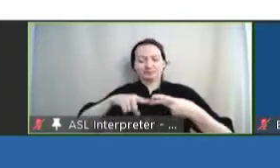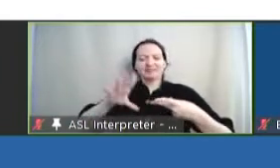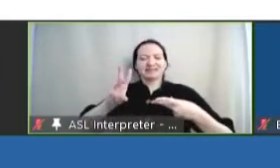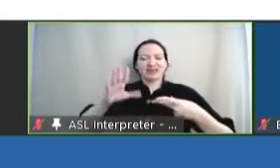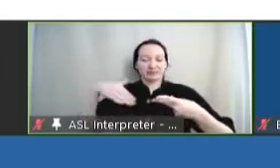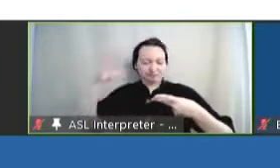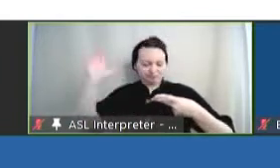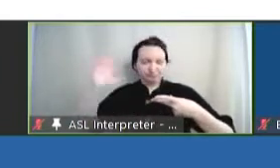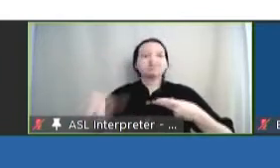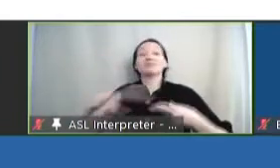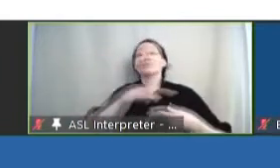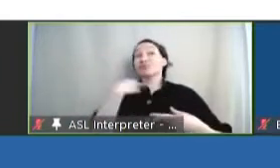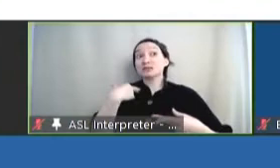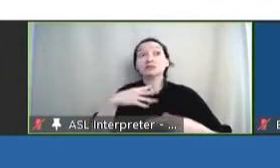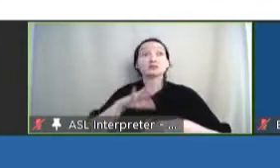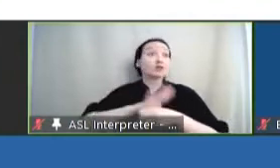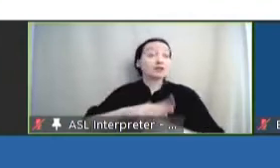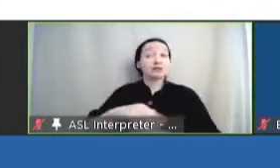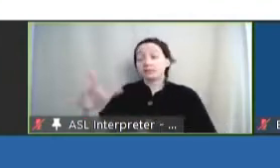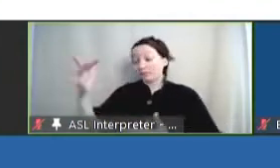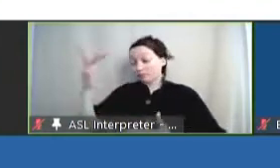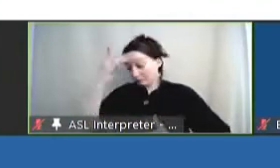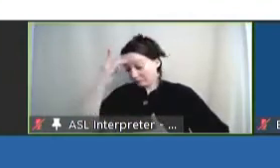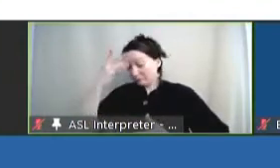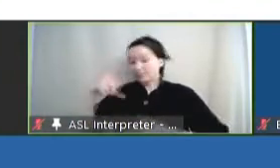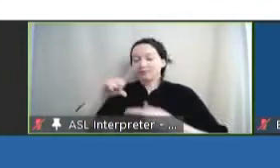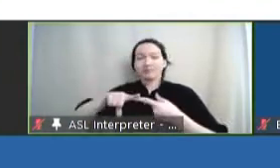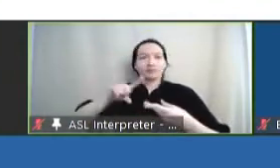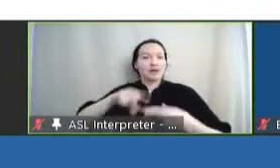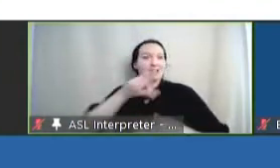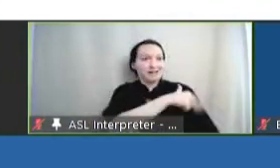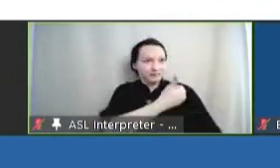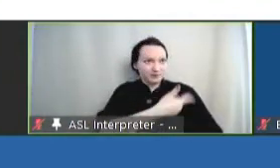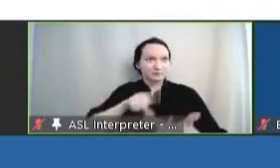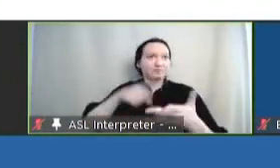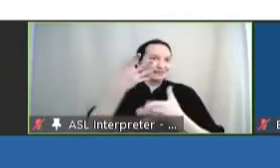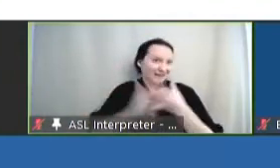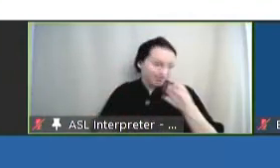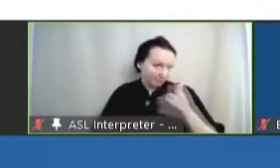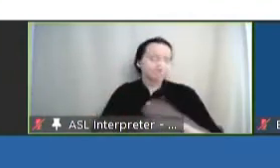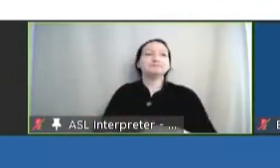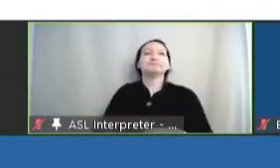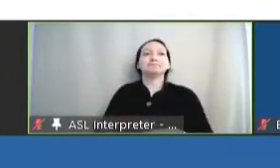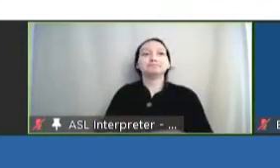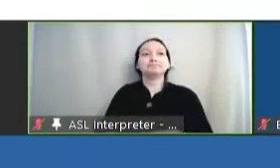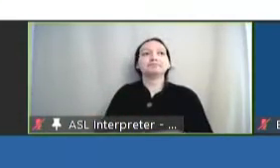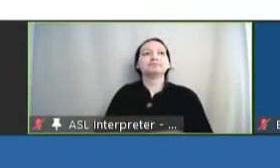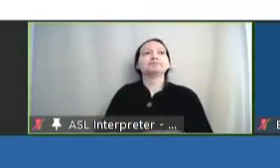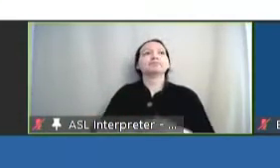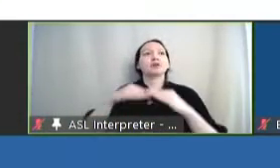risk of COVID-19 infections, hospitalizations, and deaths. Odds ratios below one show higher levels